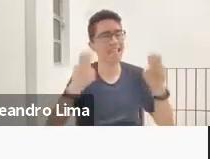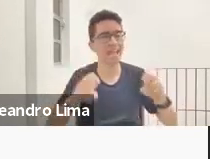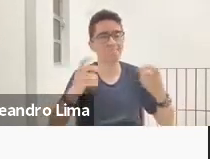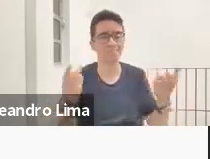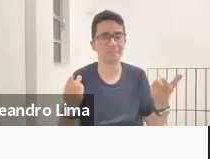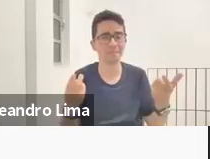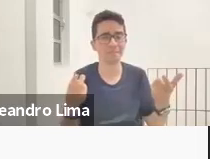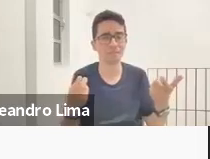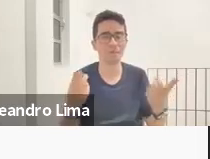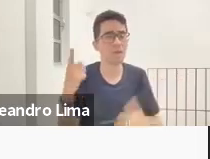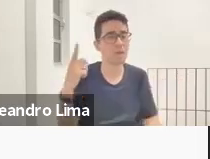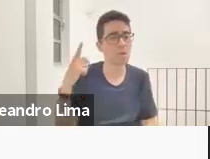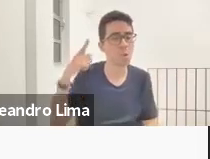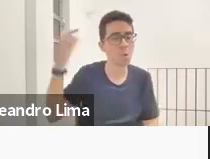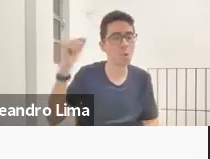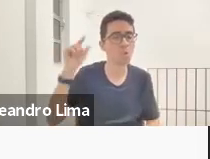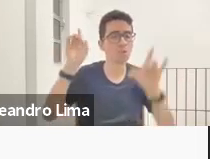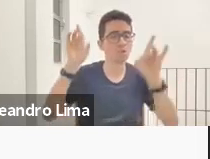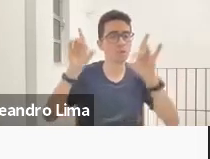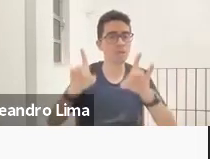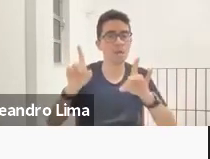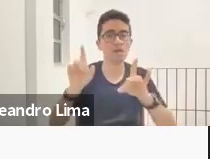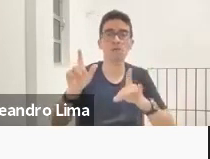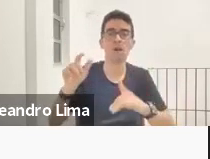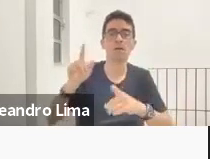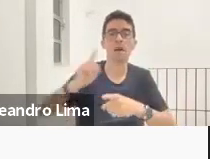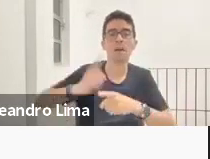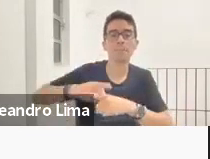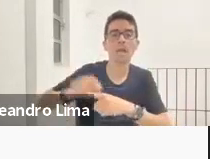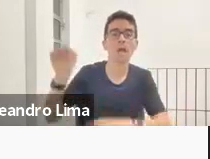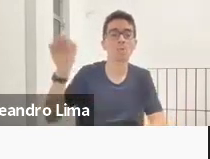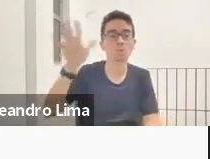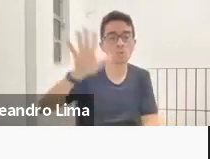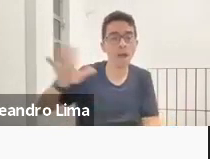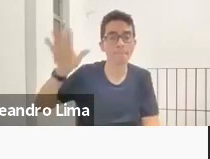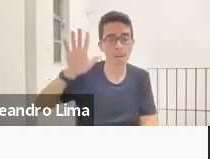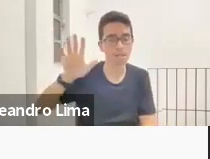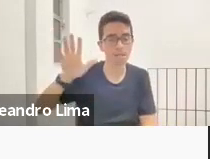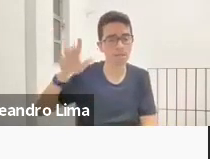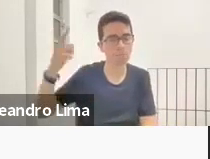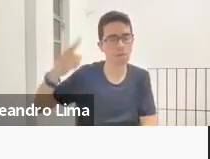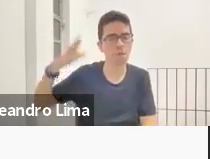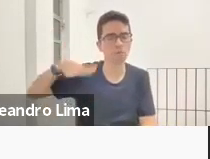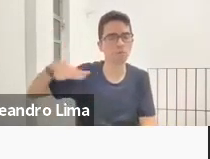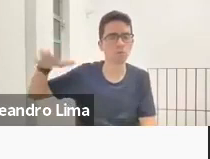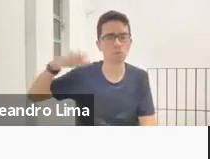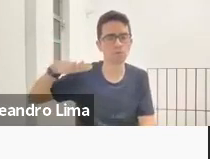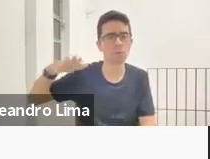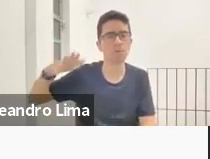though, because so many people have told me that over the years. So, you know there So, you know there. year I don't I don't want to